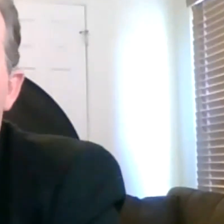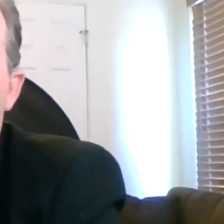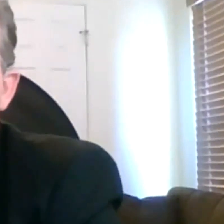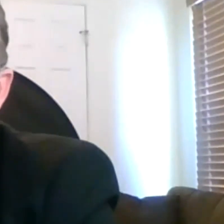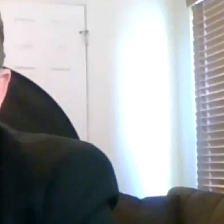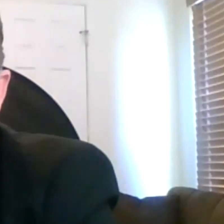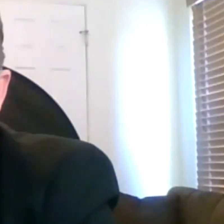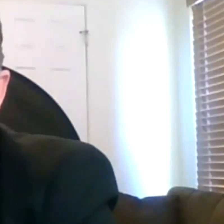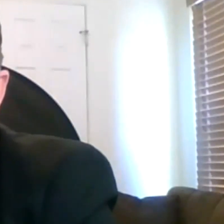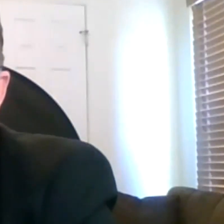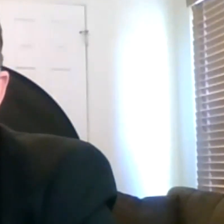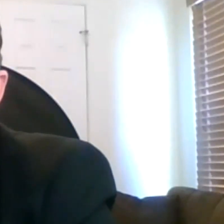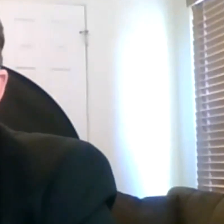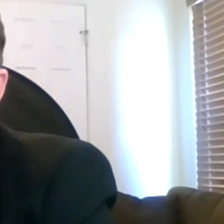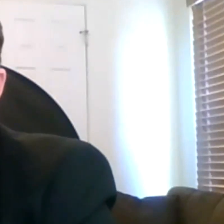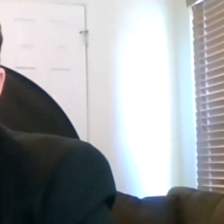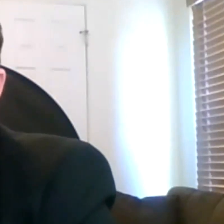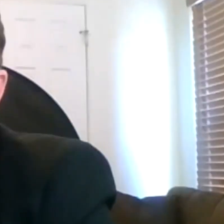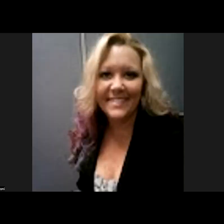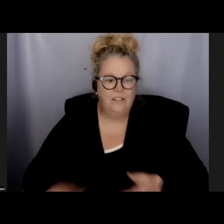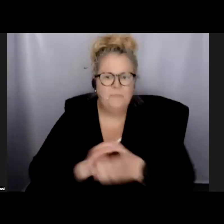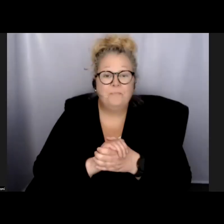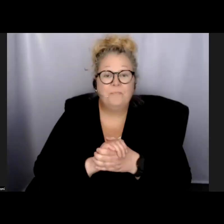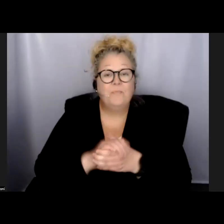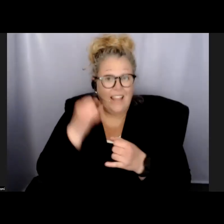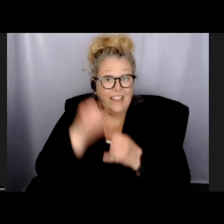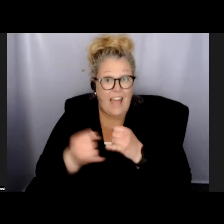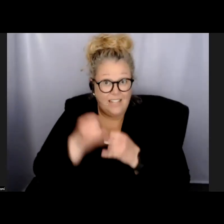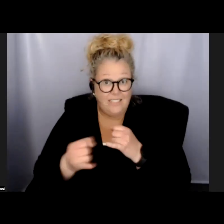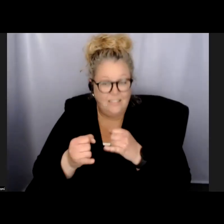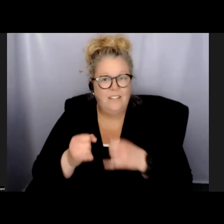and then lastly we're going to give you the opportunity to try to do the same